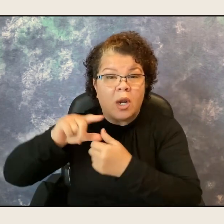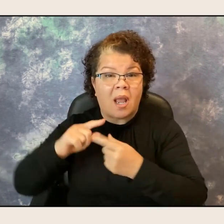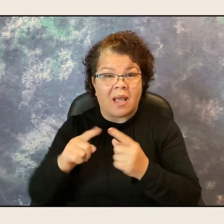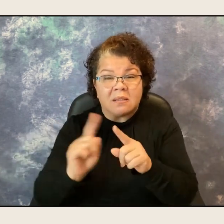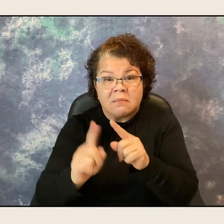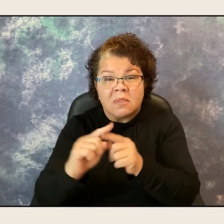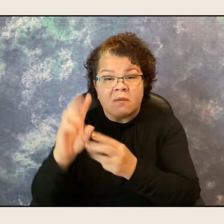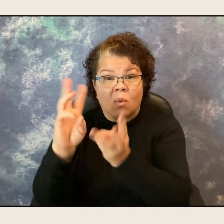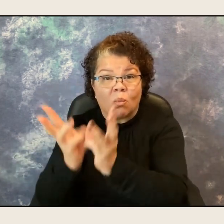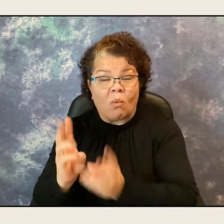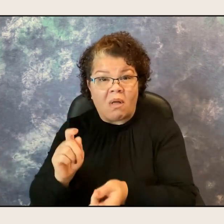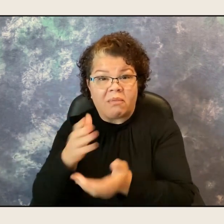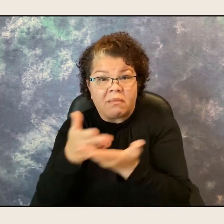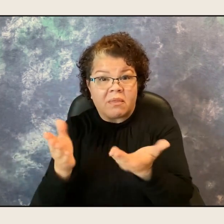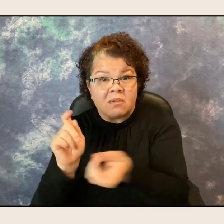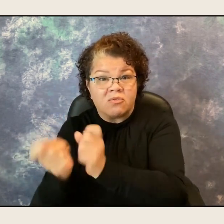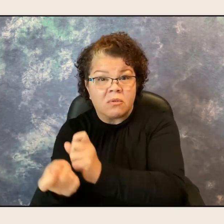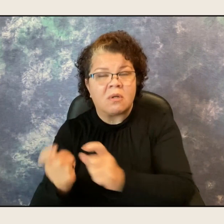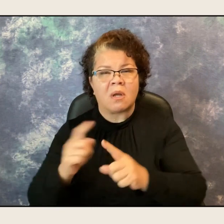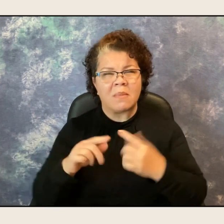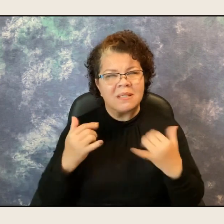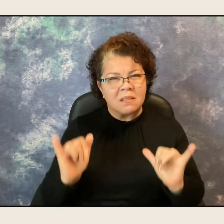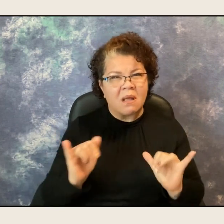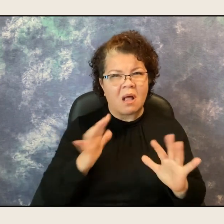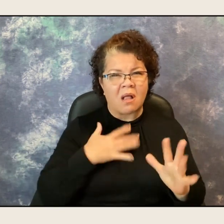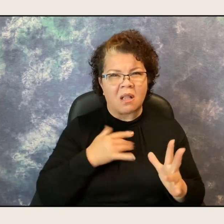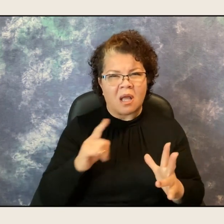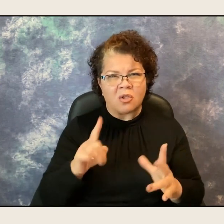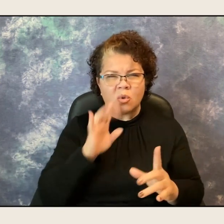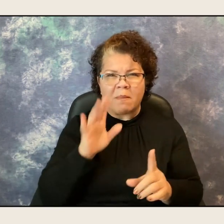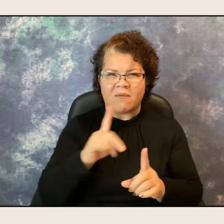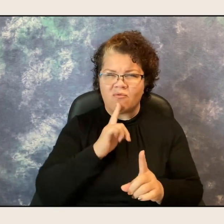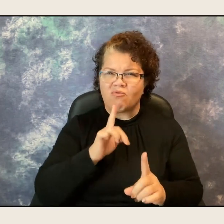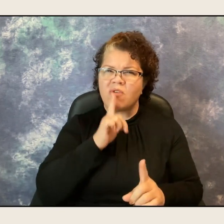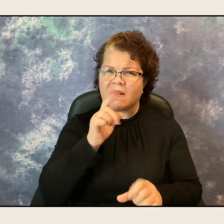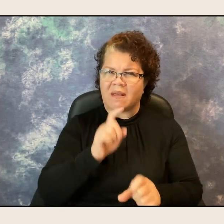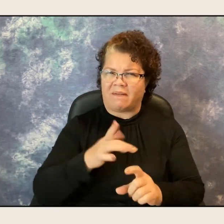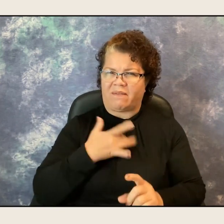posed by the crisis, we need a visceral sense of reality.